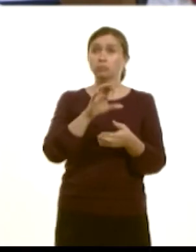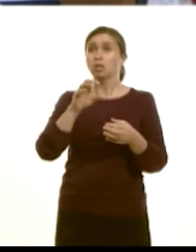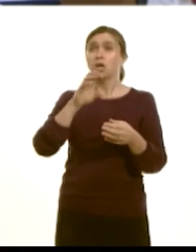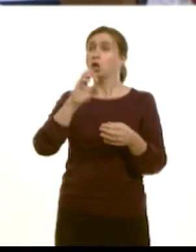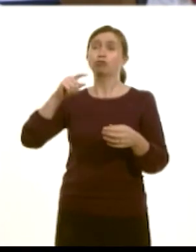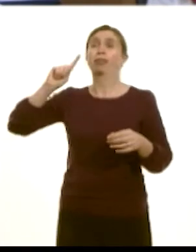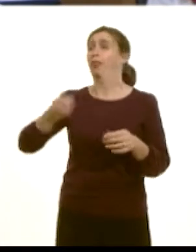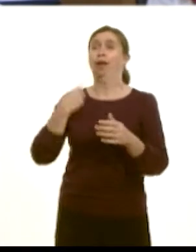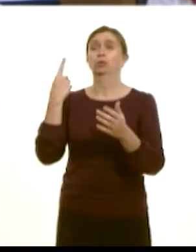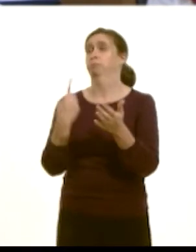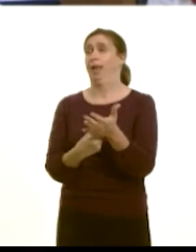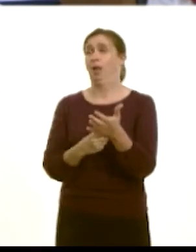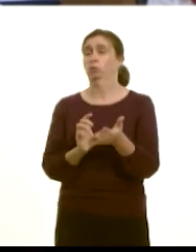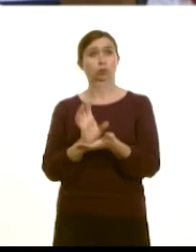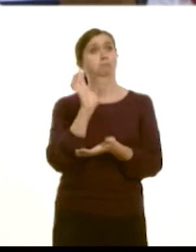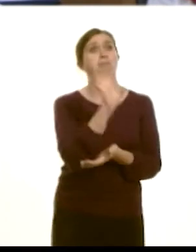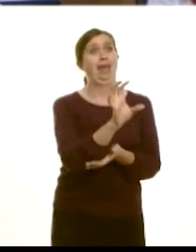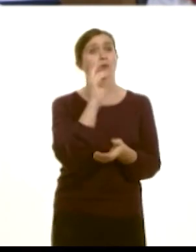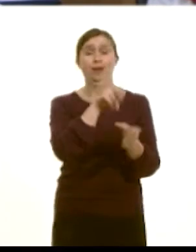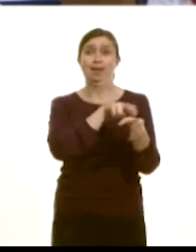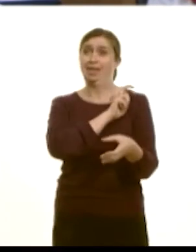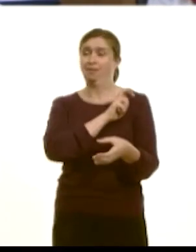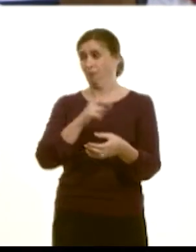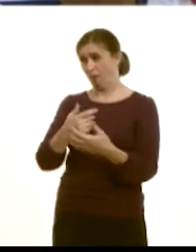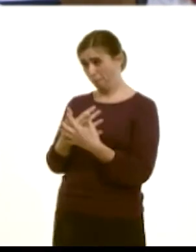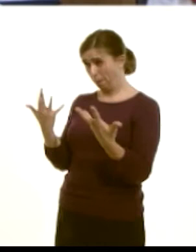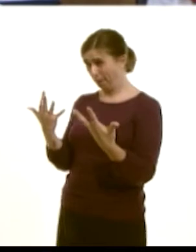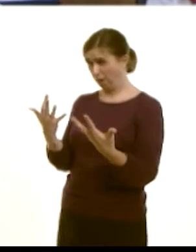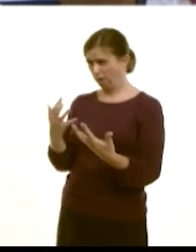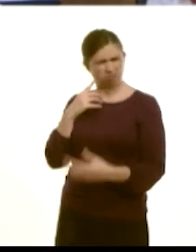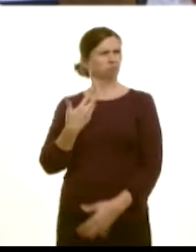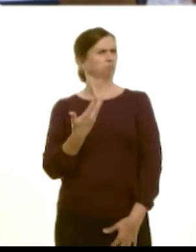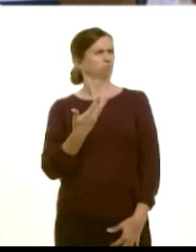I do not think that the public would expect them to do that and it is a lesson to each